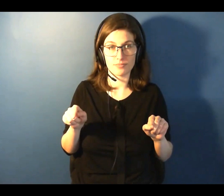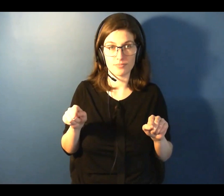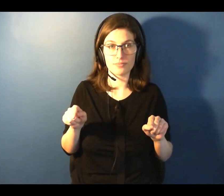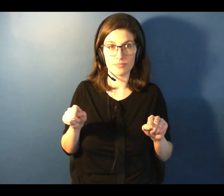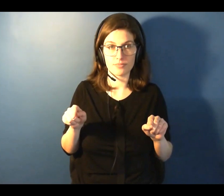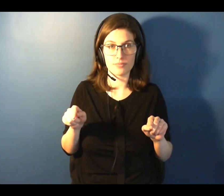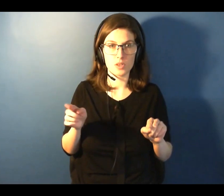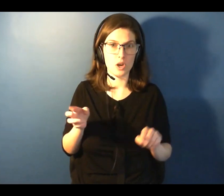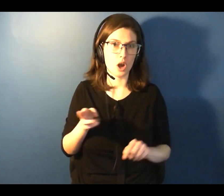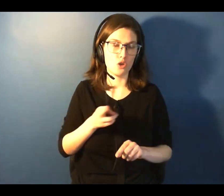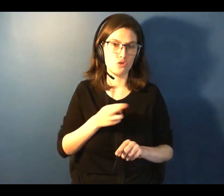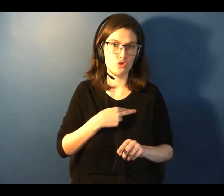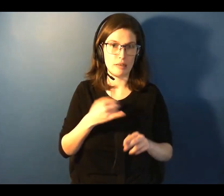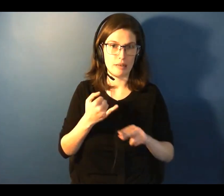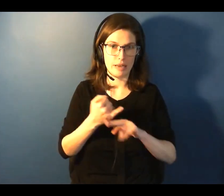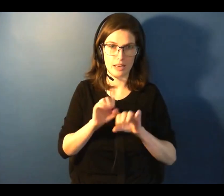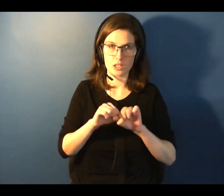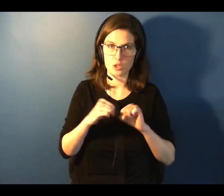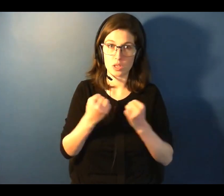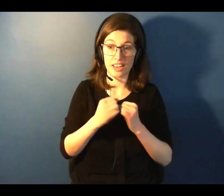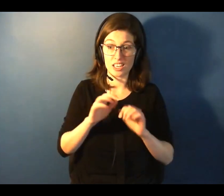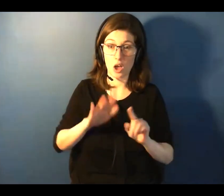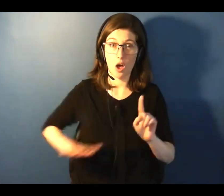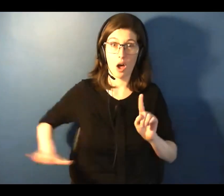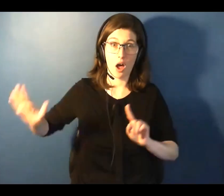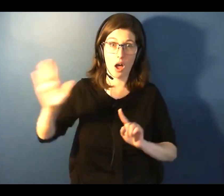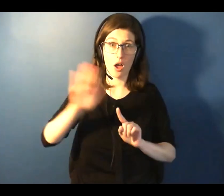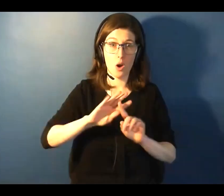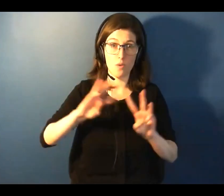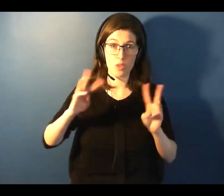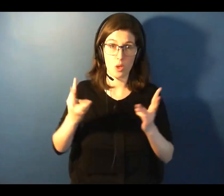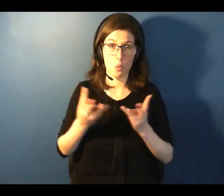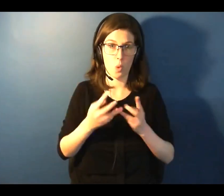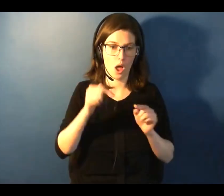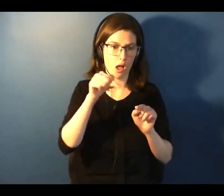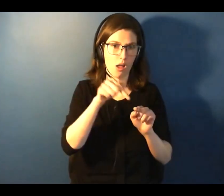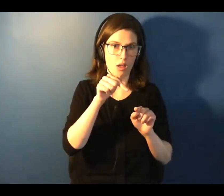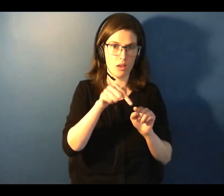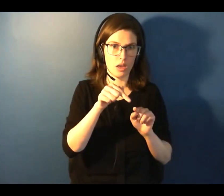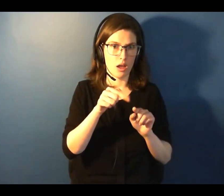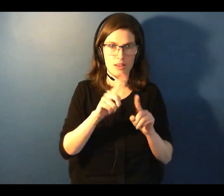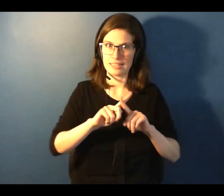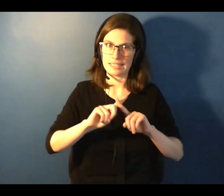sociologically unique in the world, but really, really interesting obviously as first language